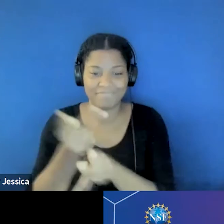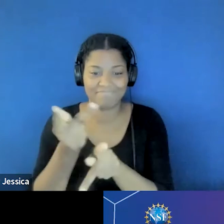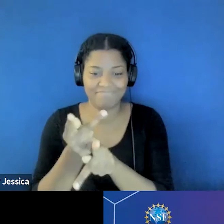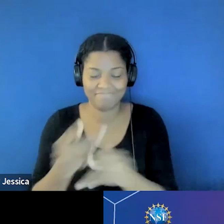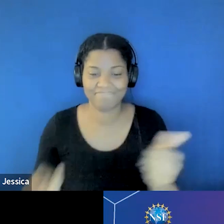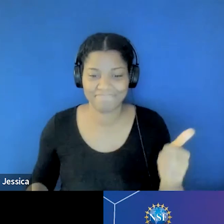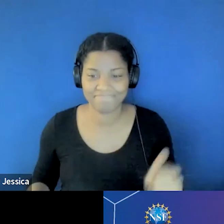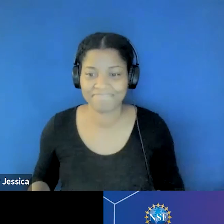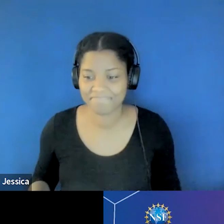Randy Phelps: Thank you all for attending.